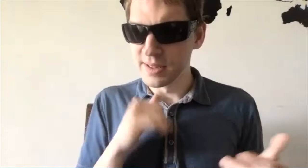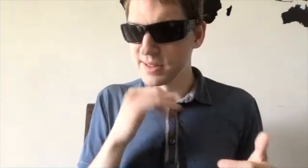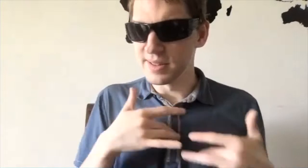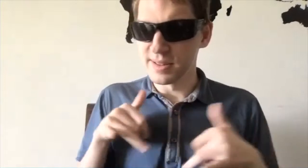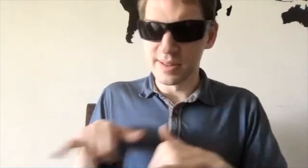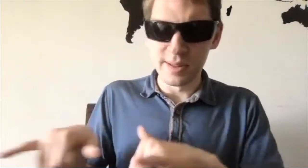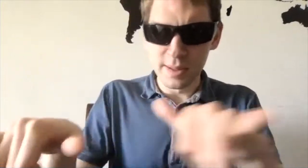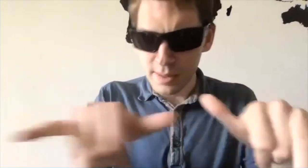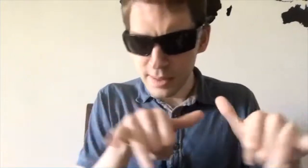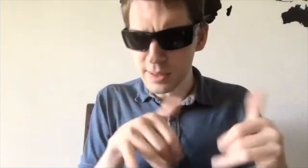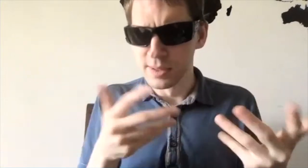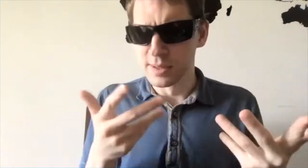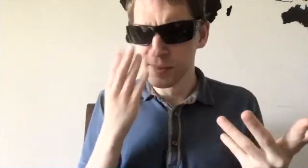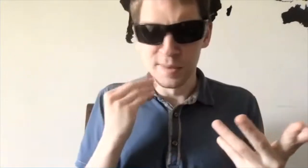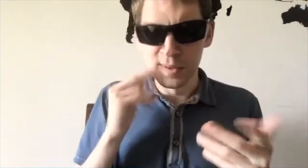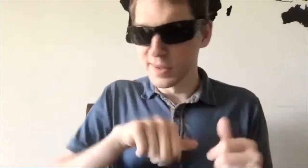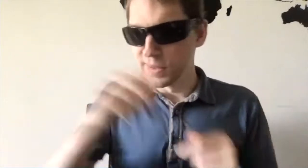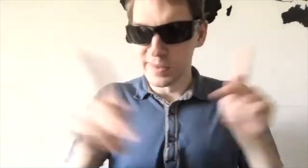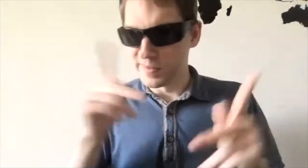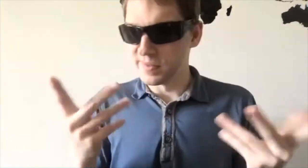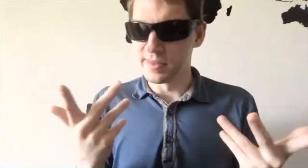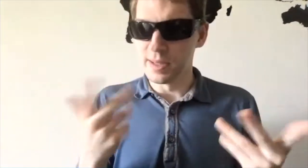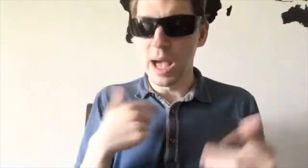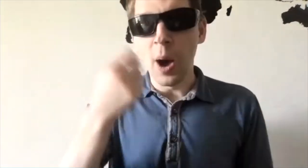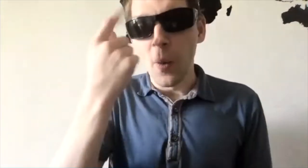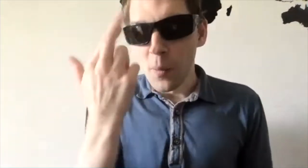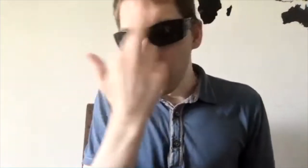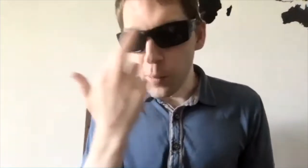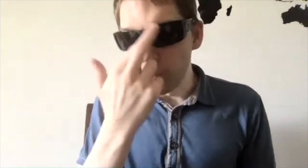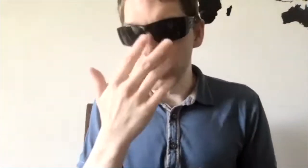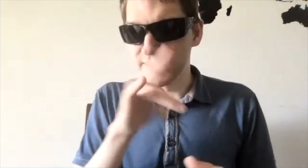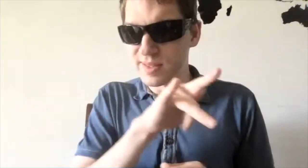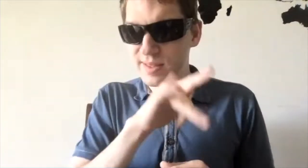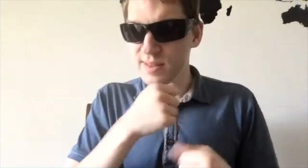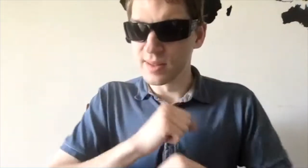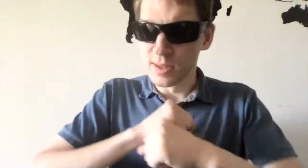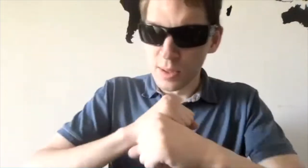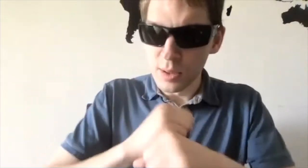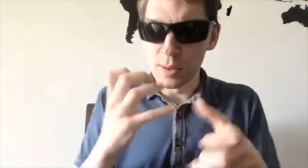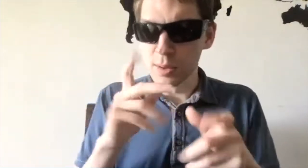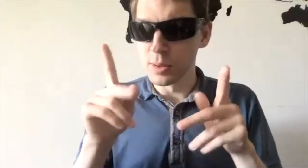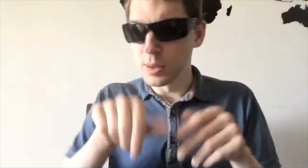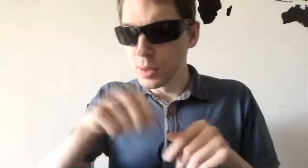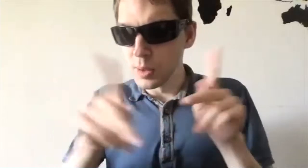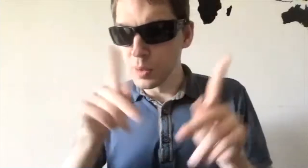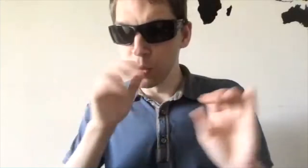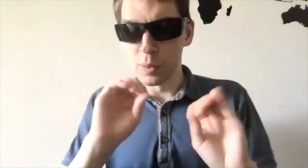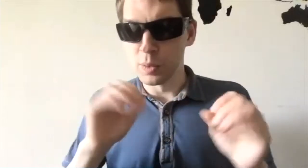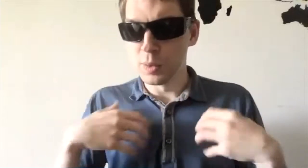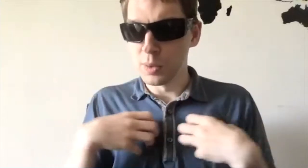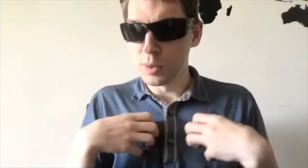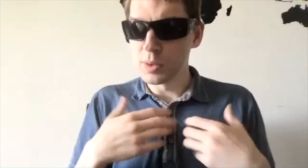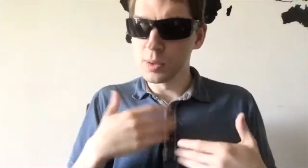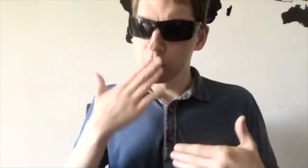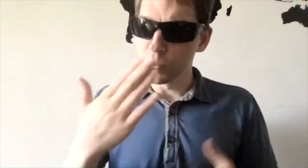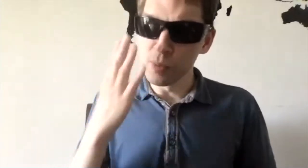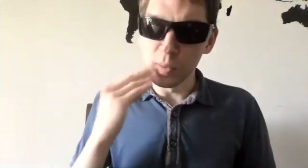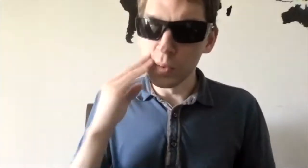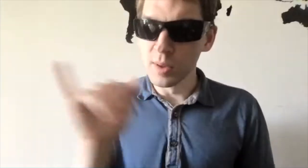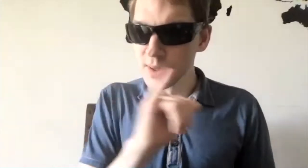that ourselves but with this situation, it just creates this huge controversial situation.